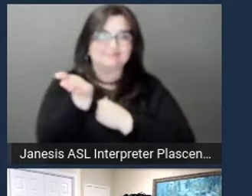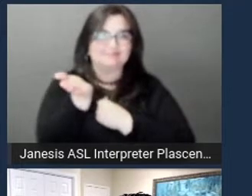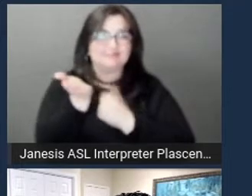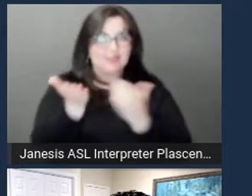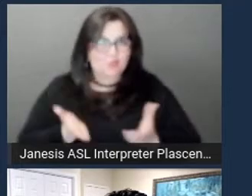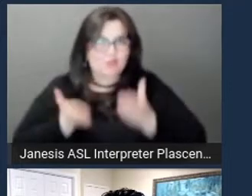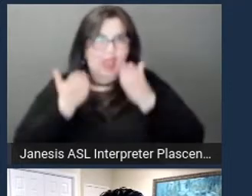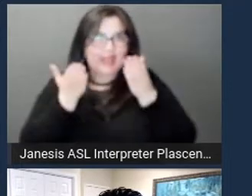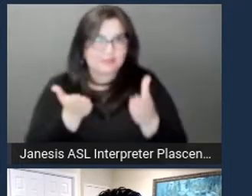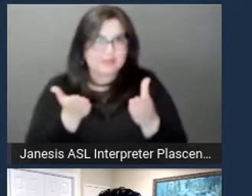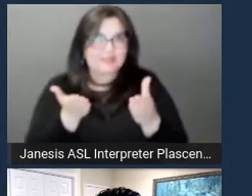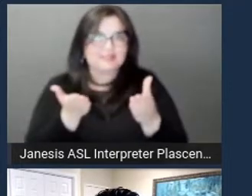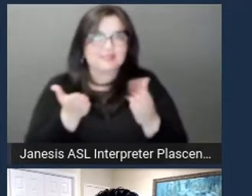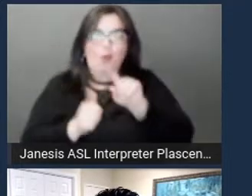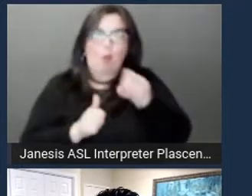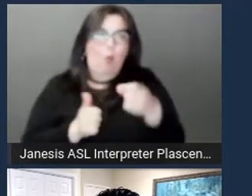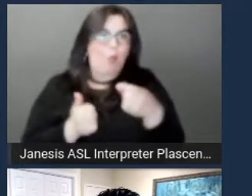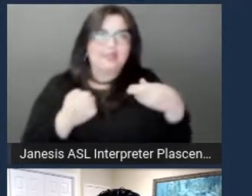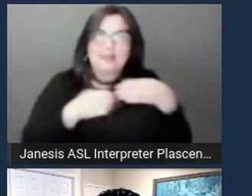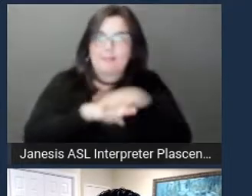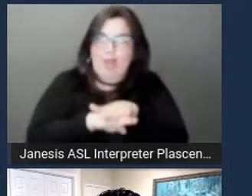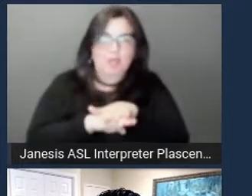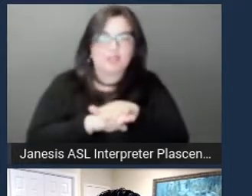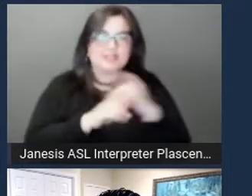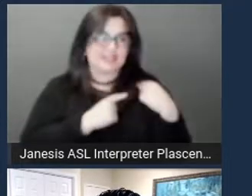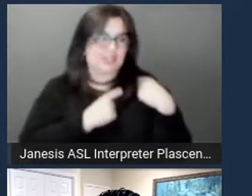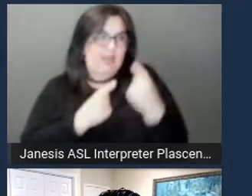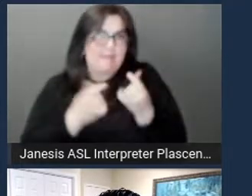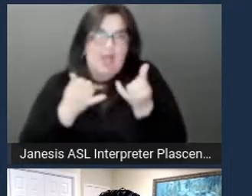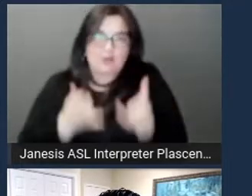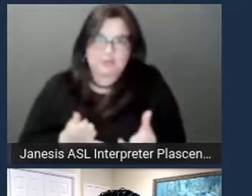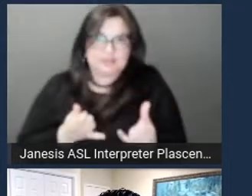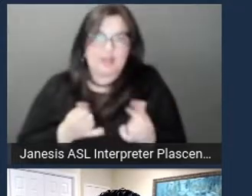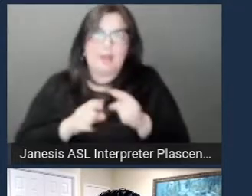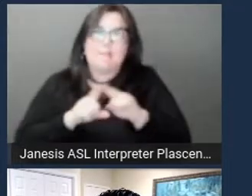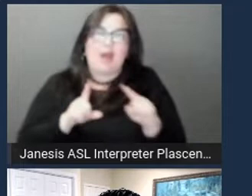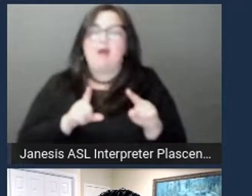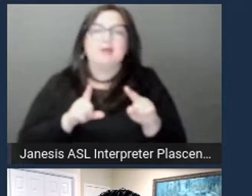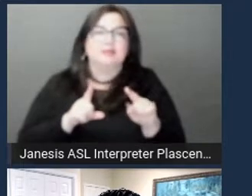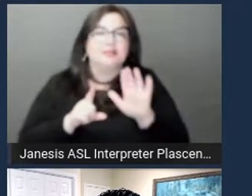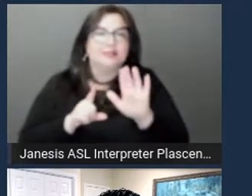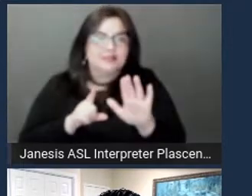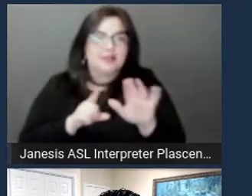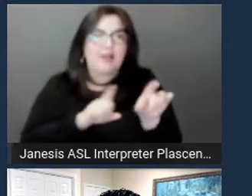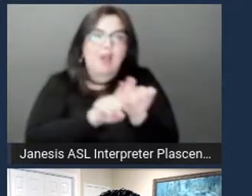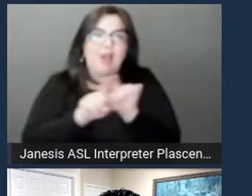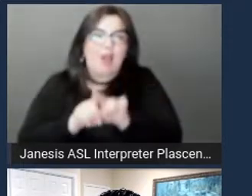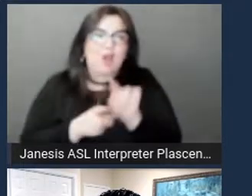on not only the migration and modernization strategy, but also the tools that will help you get there.